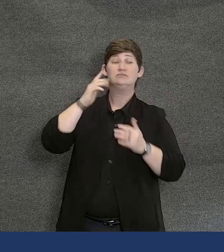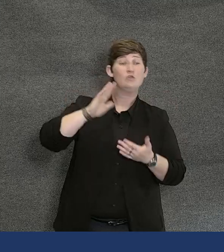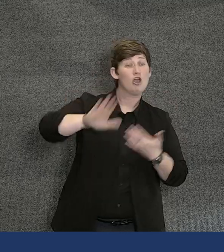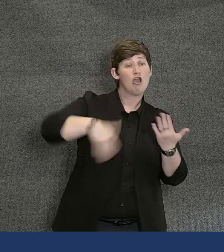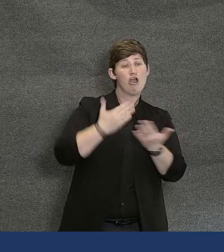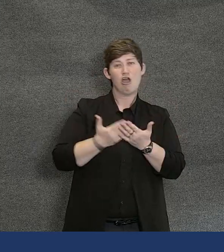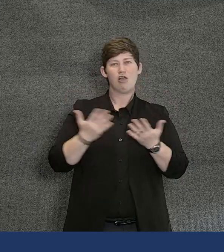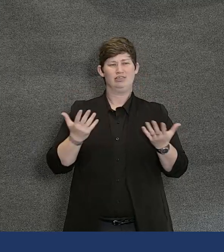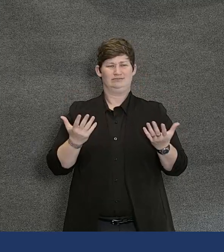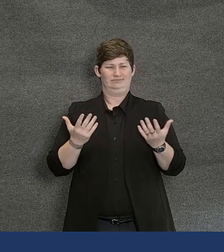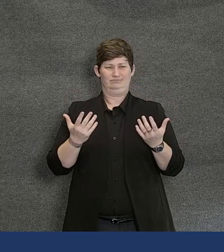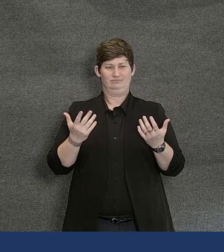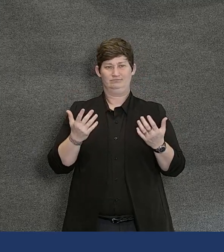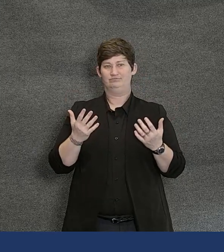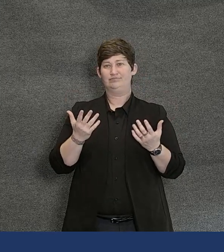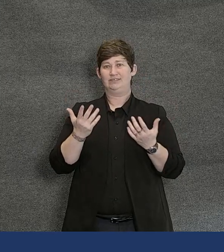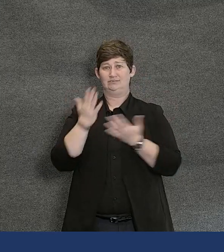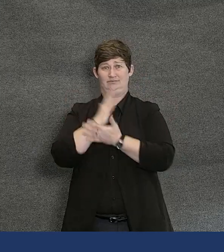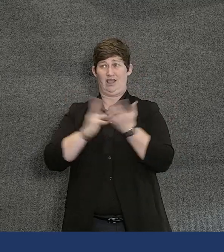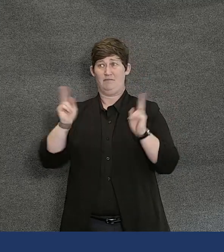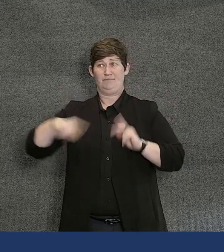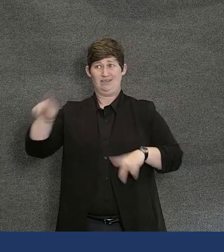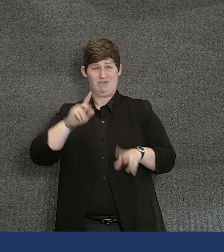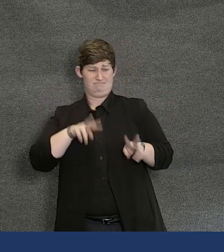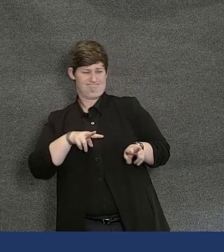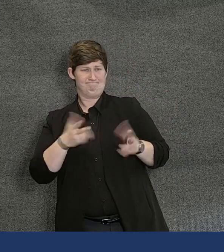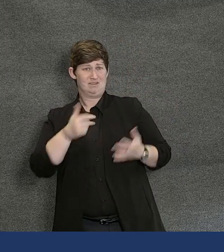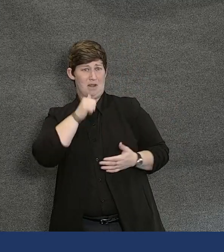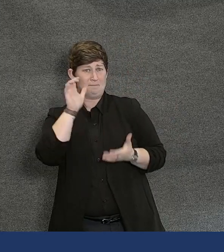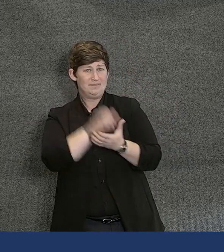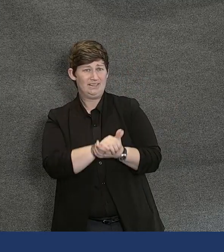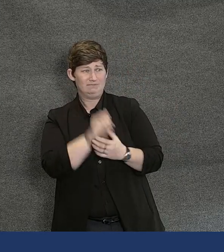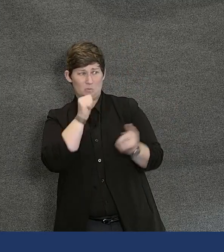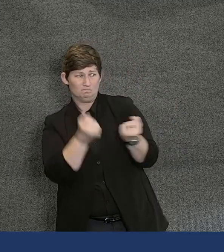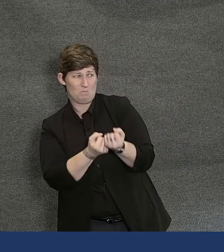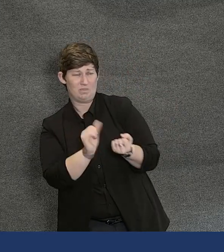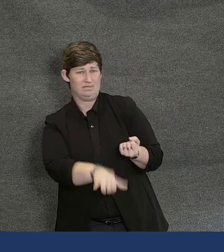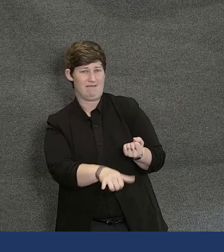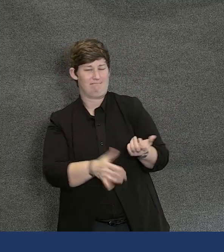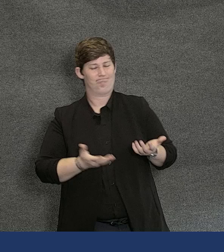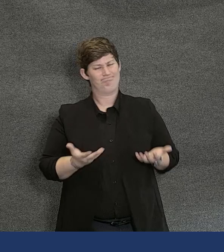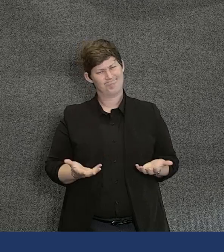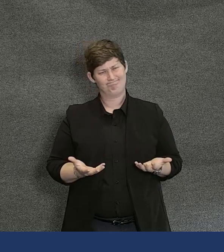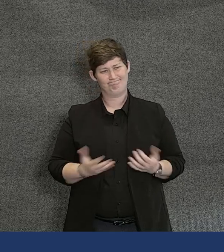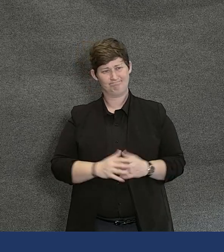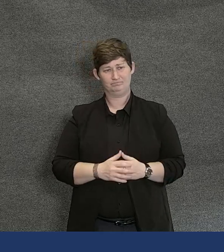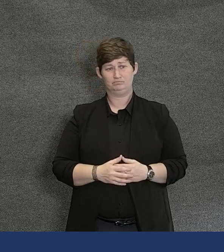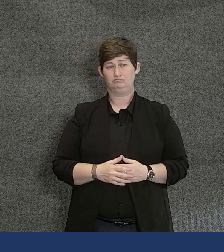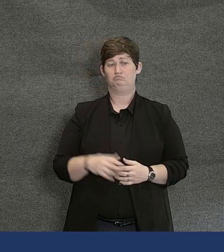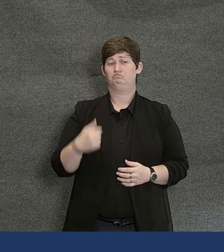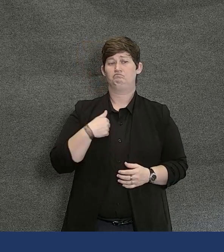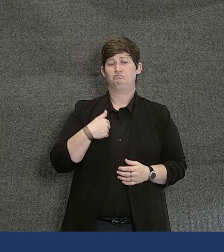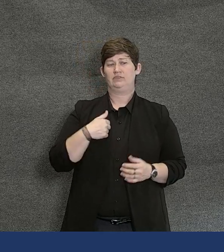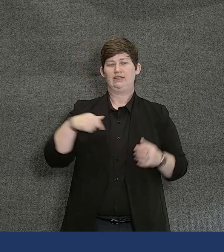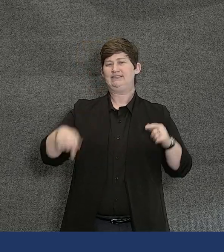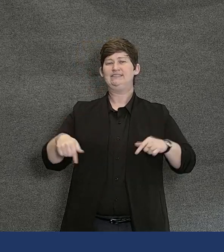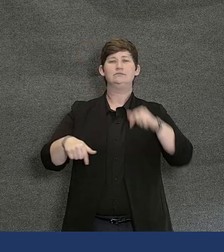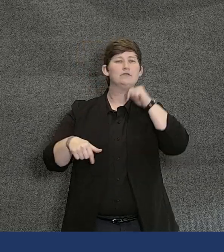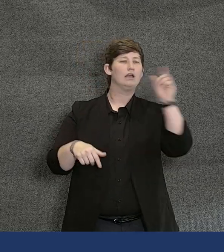of the executive orders that we've seen from Washington. This is not a partisan speech. I'm not here to bash or criticize anyone,